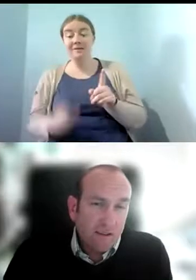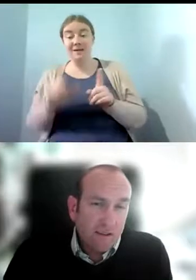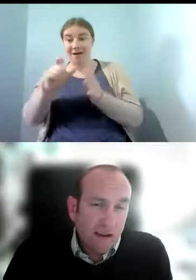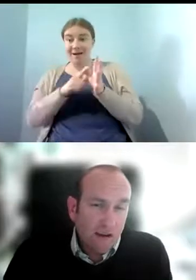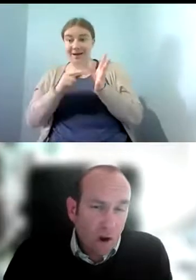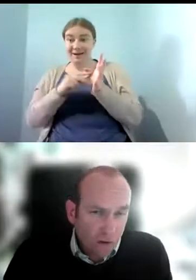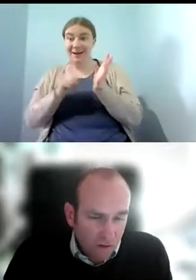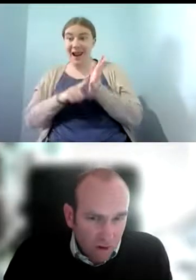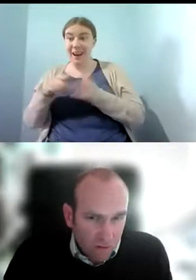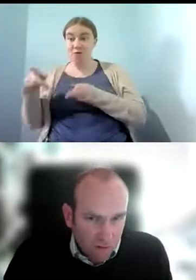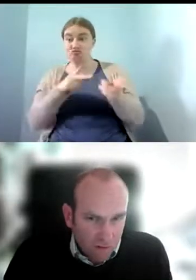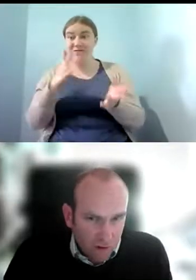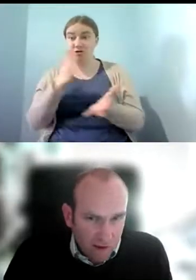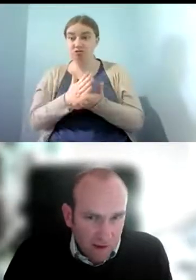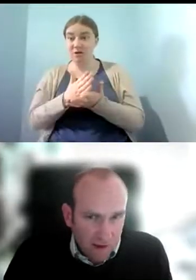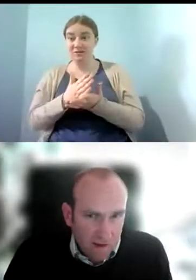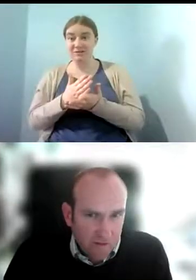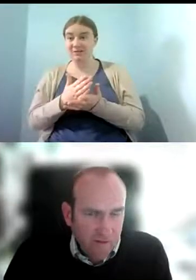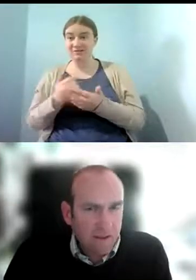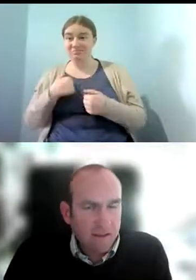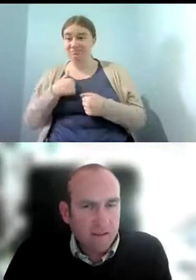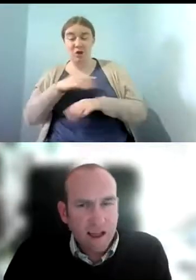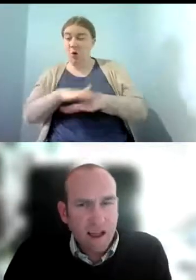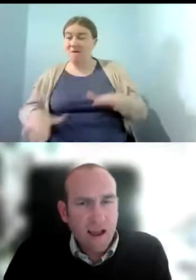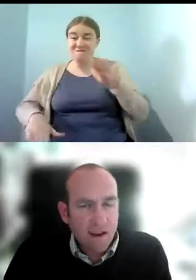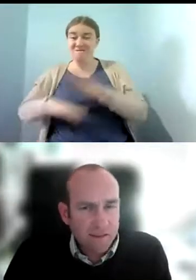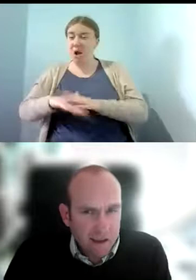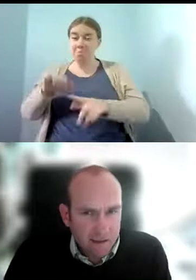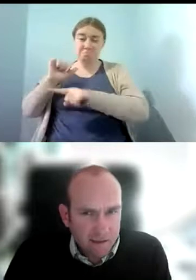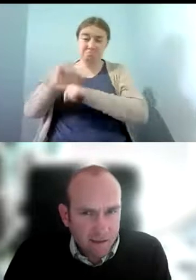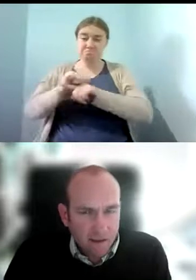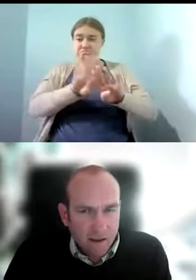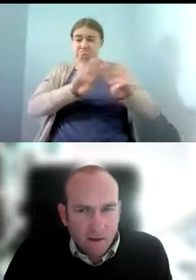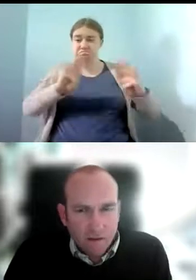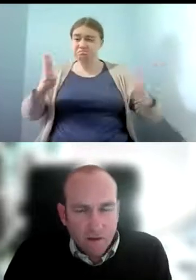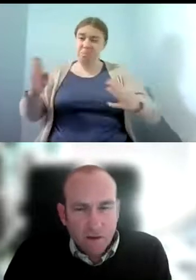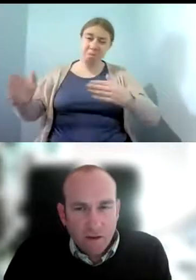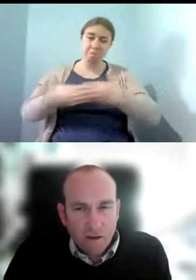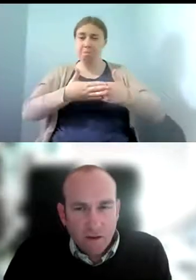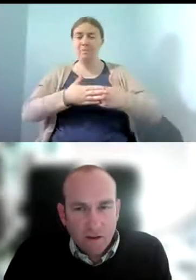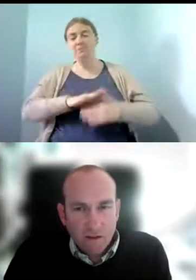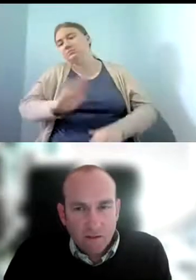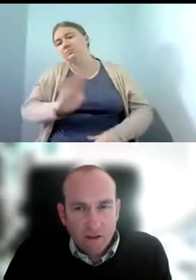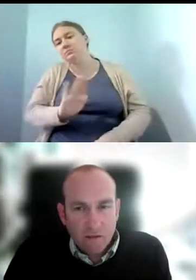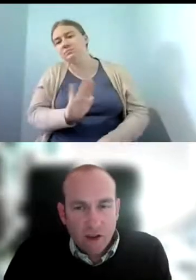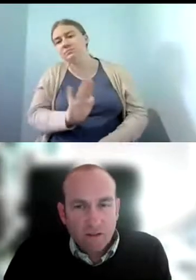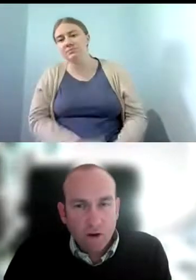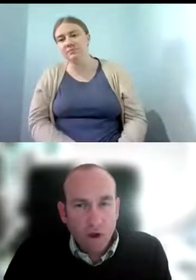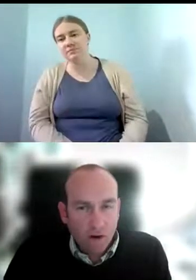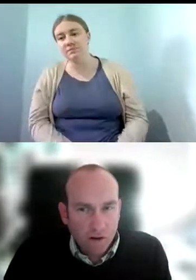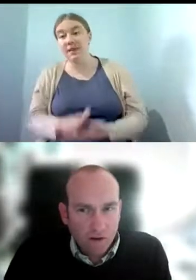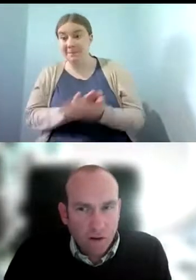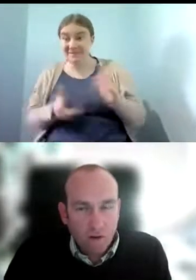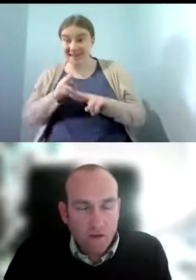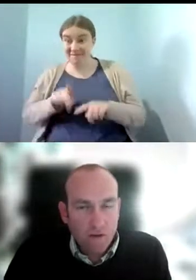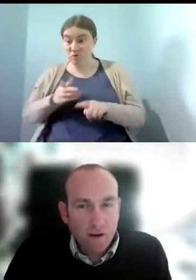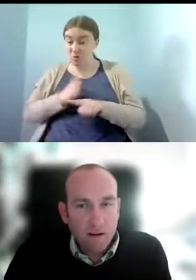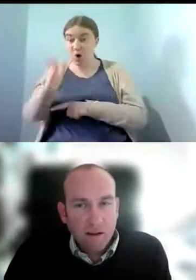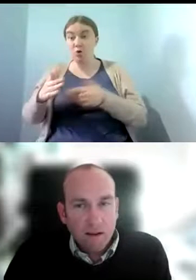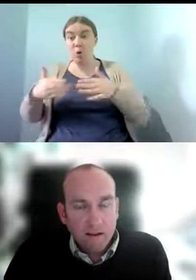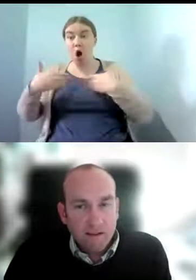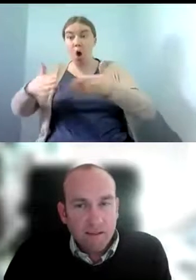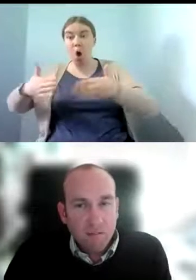tend not to fully fence their assets so if you if you go to a lock on the river this is similar